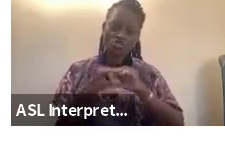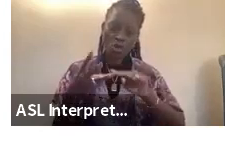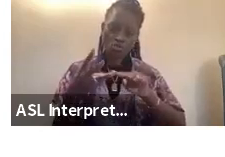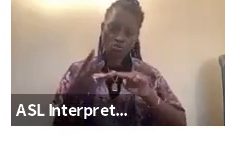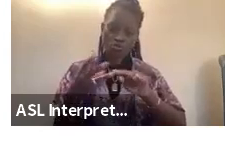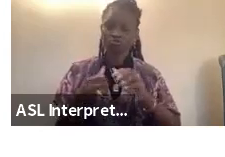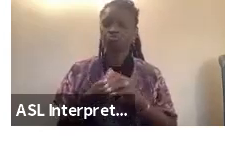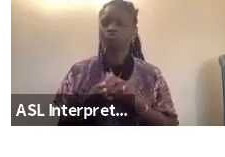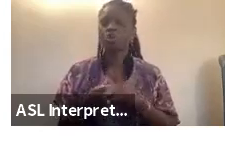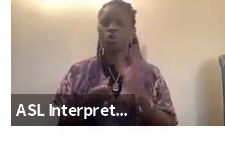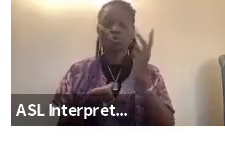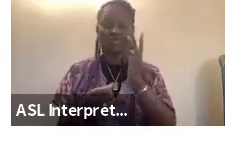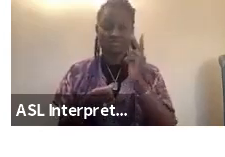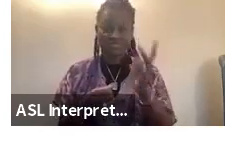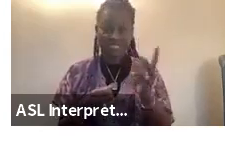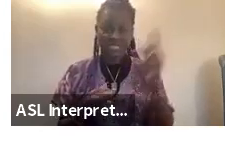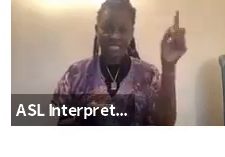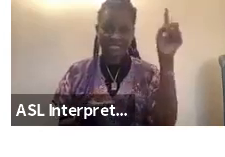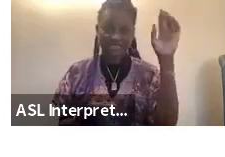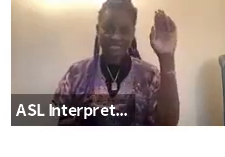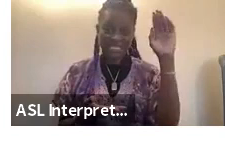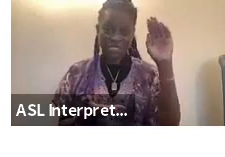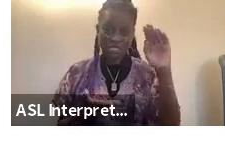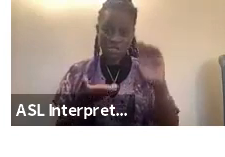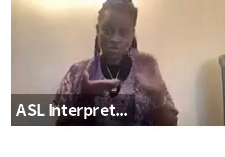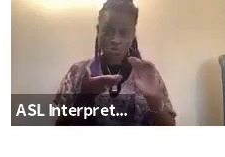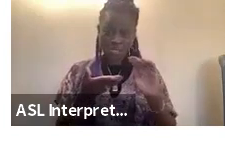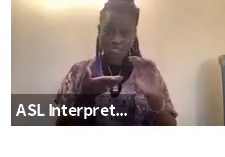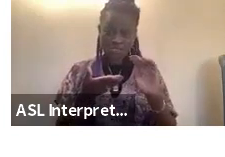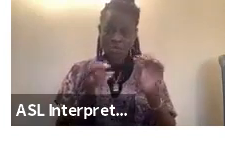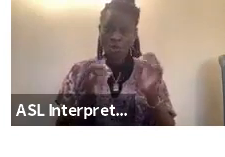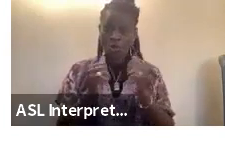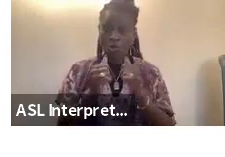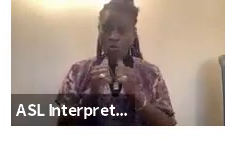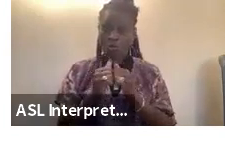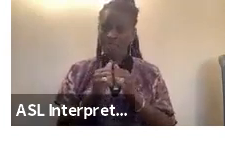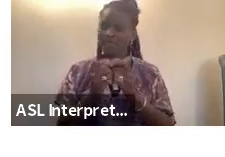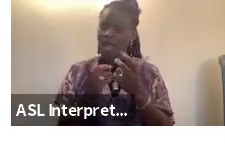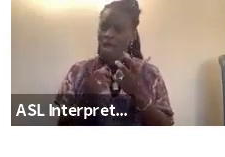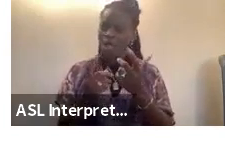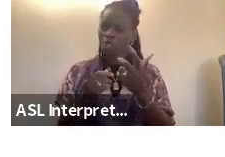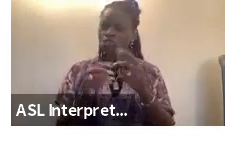along with our decreased transmission levels that we've seen in the community.